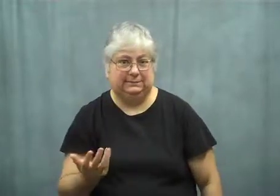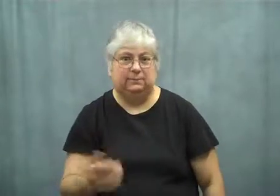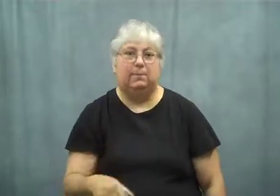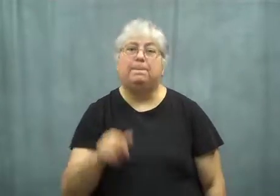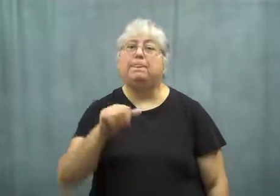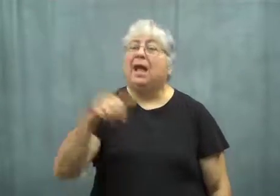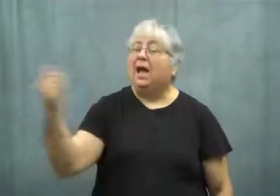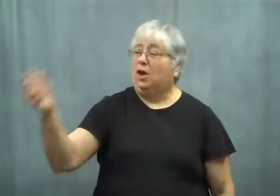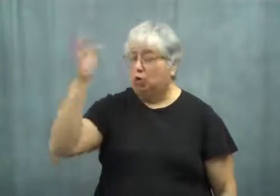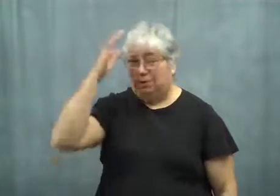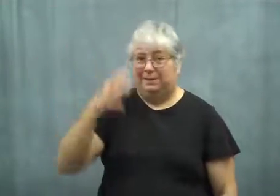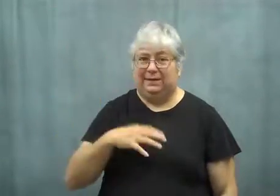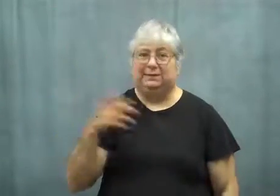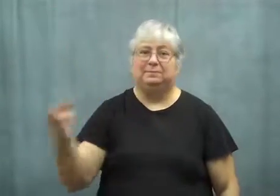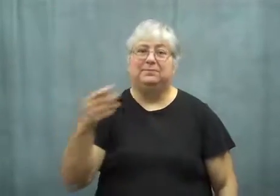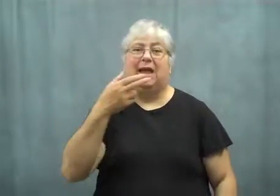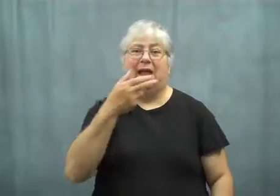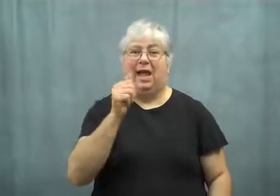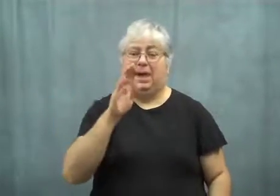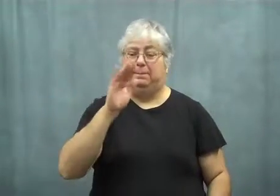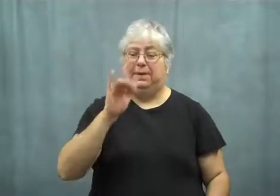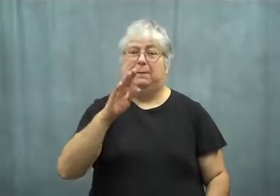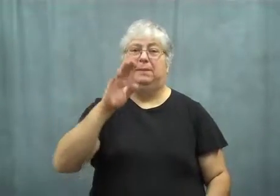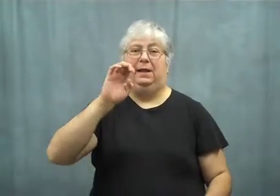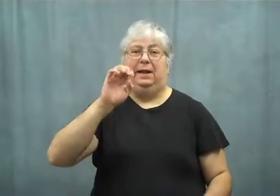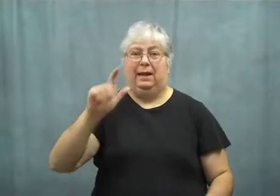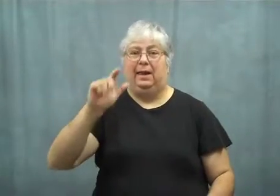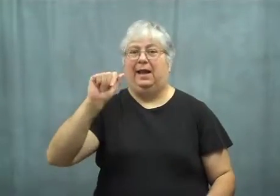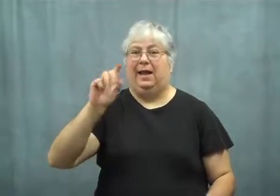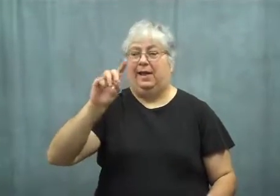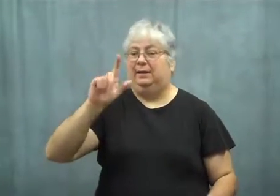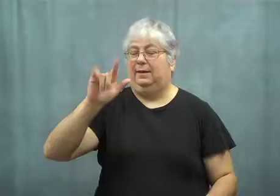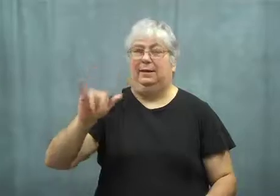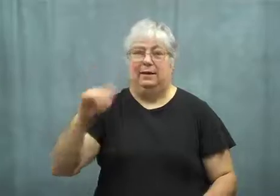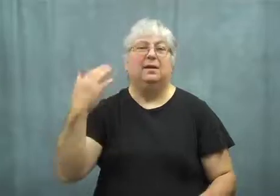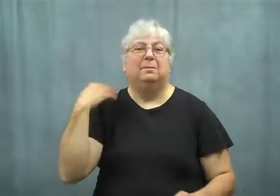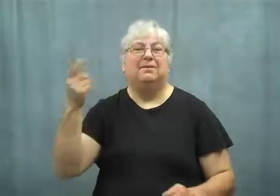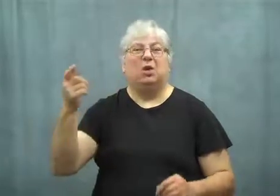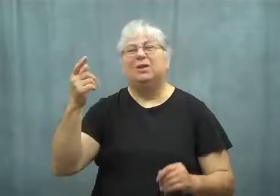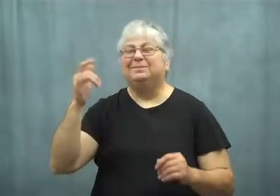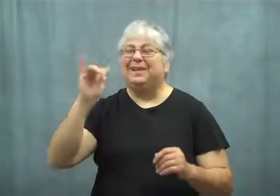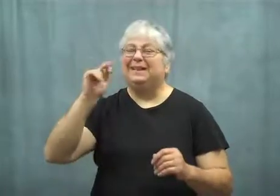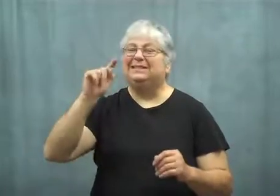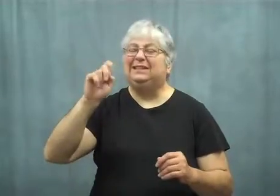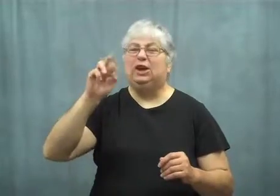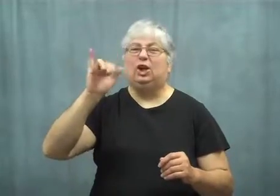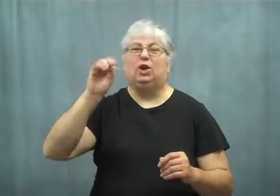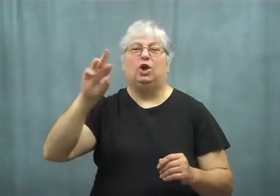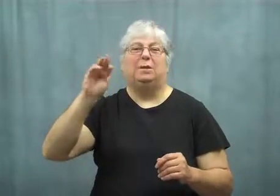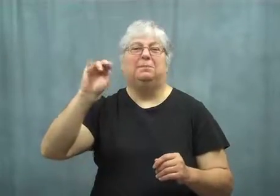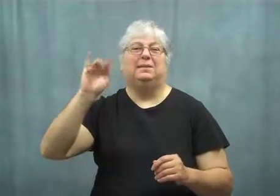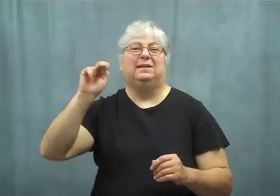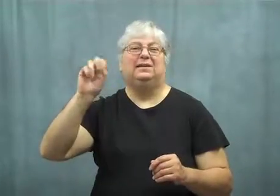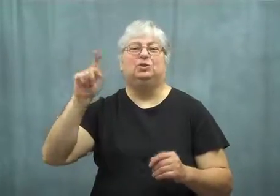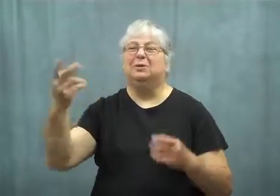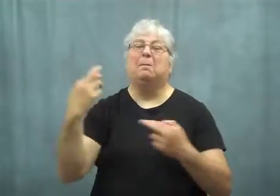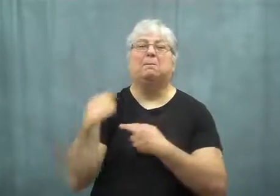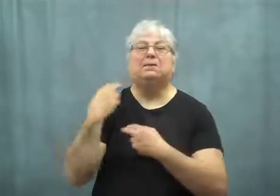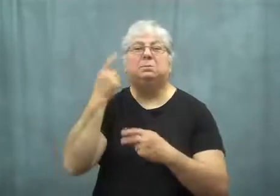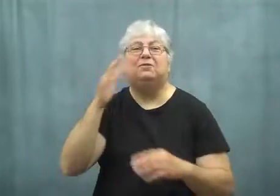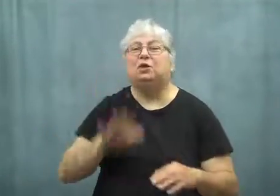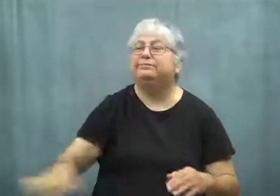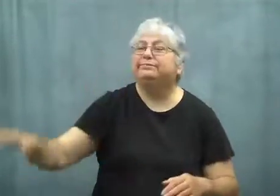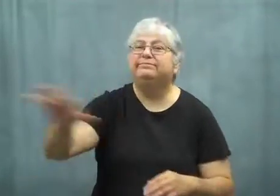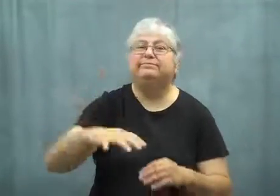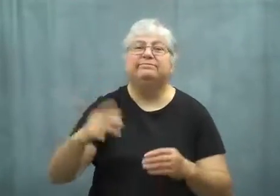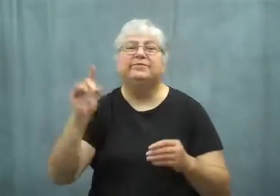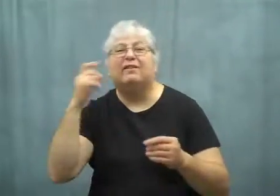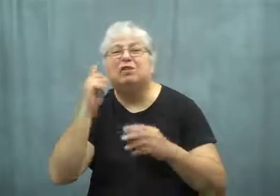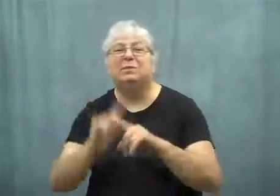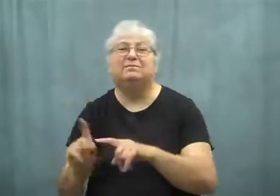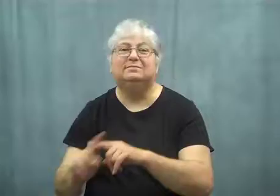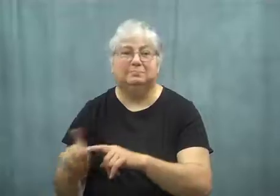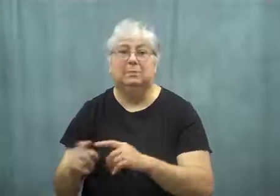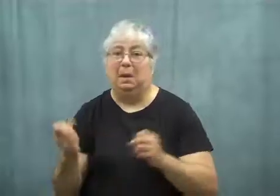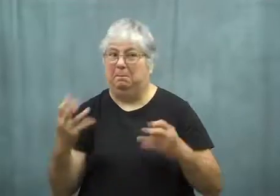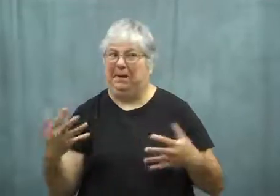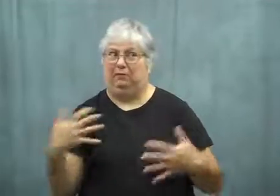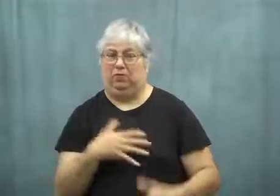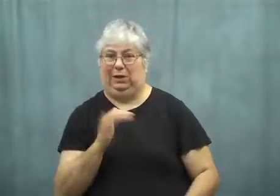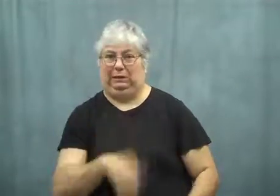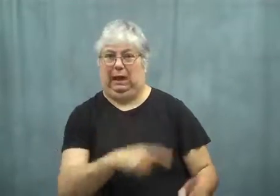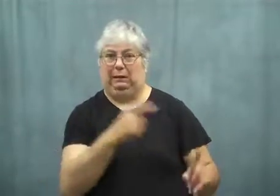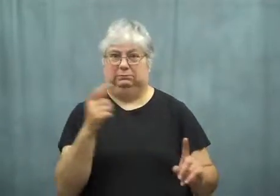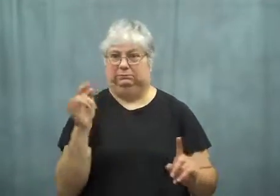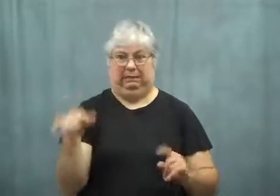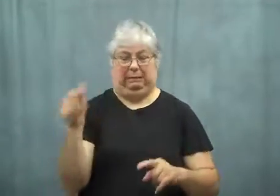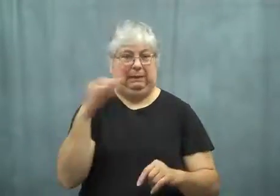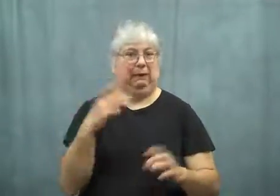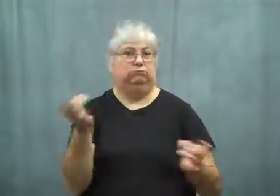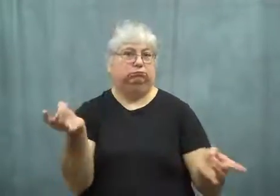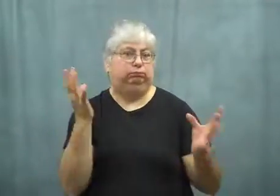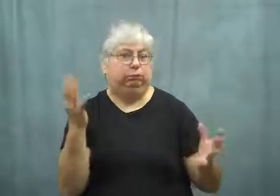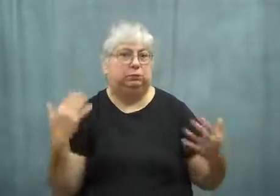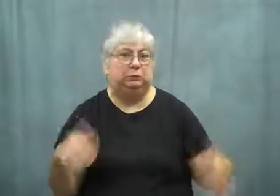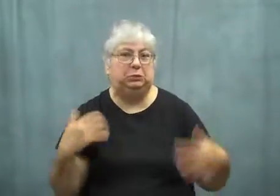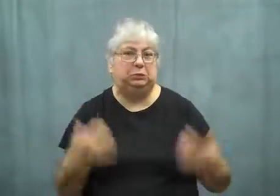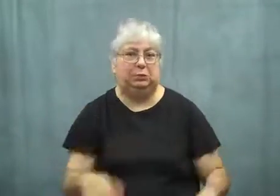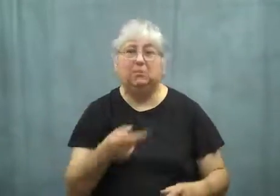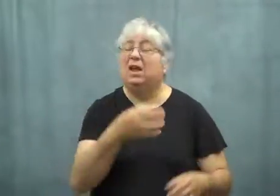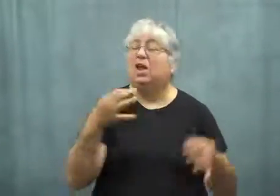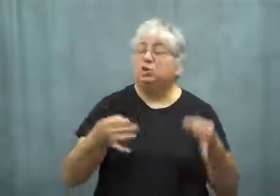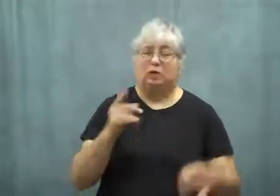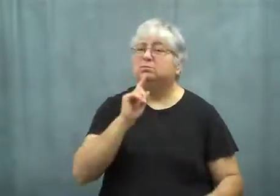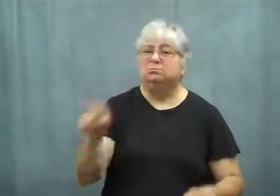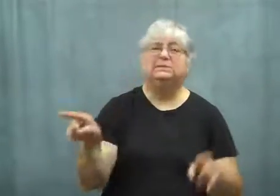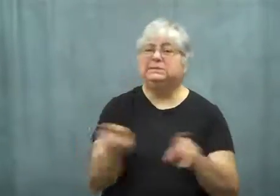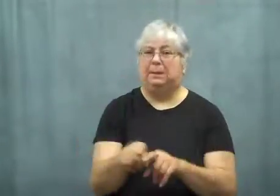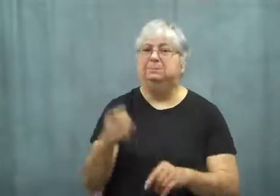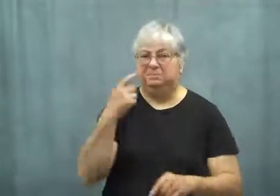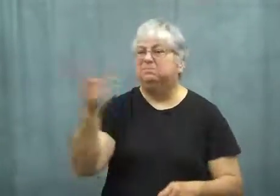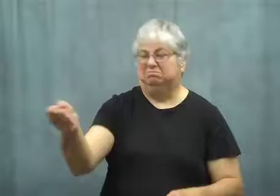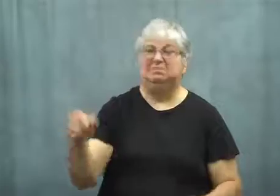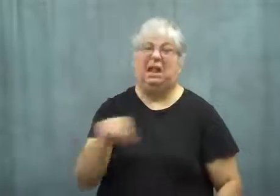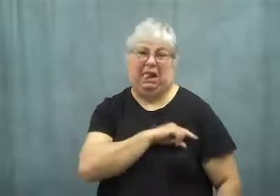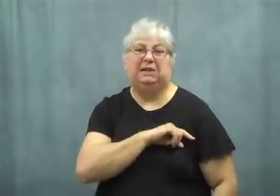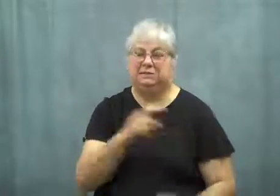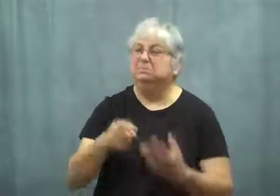The former interior minister, Habib el-Adly, was feared by many.